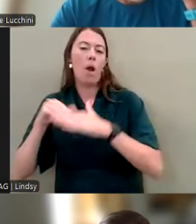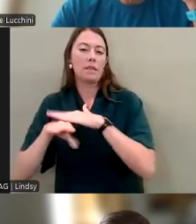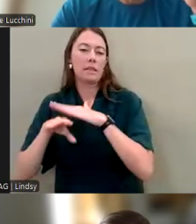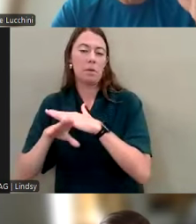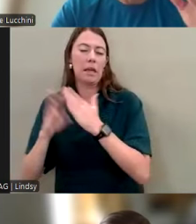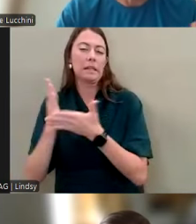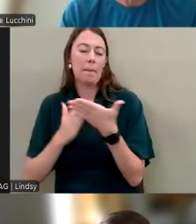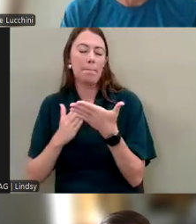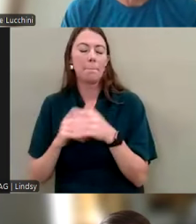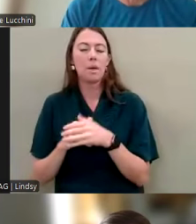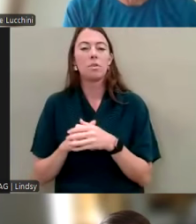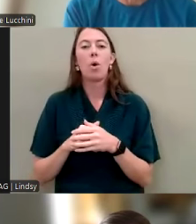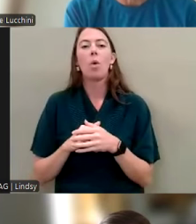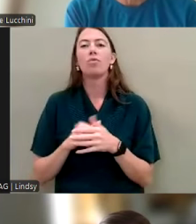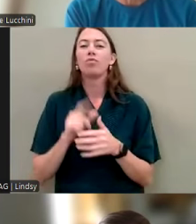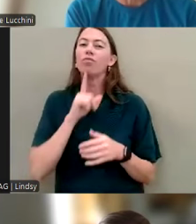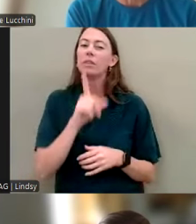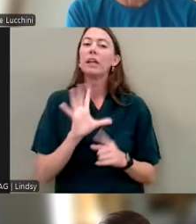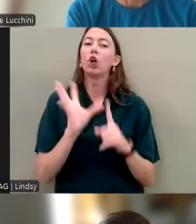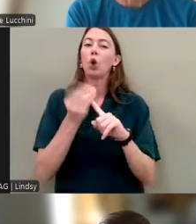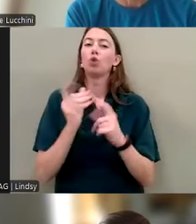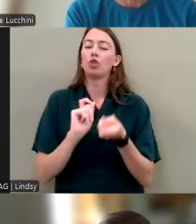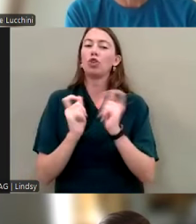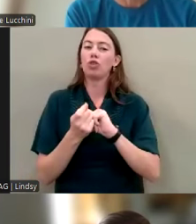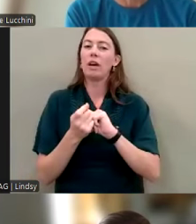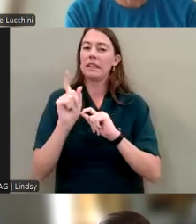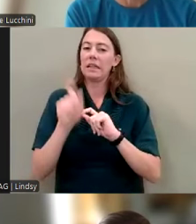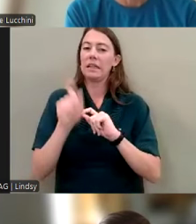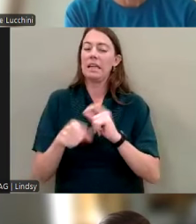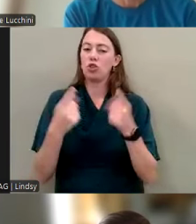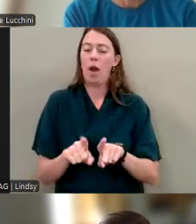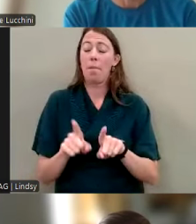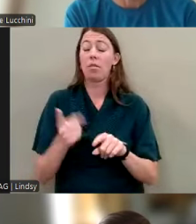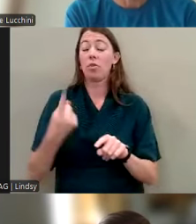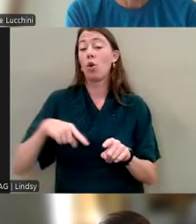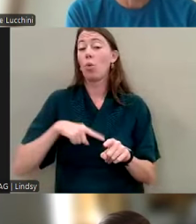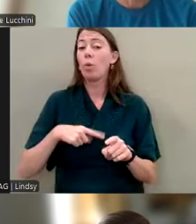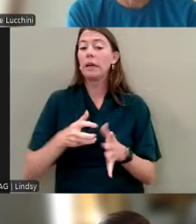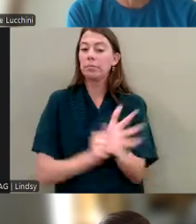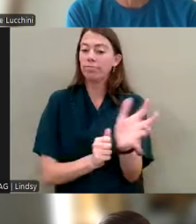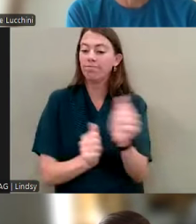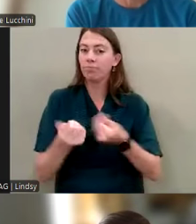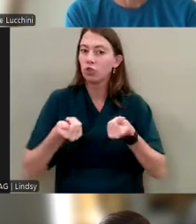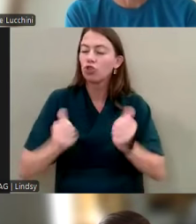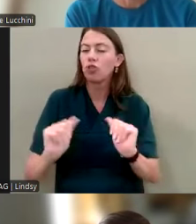cultural change that needs to happen. And we are putting our best effort to train our customers